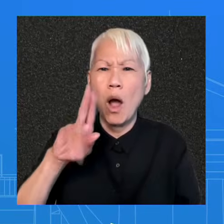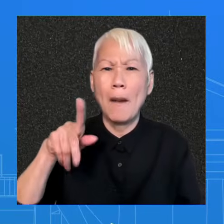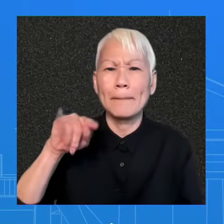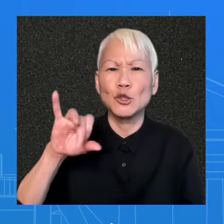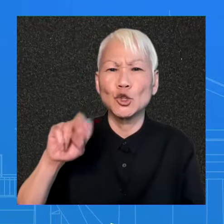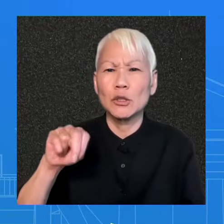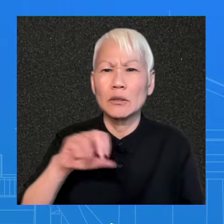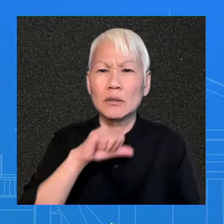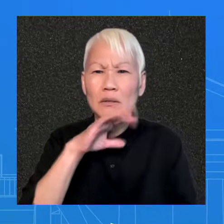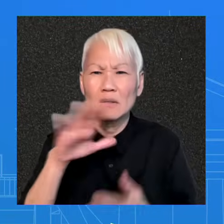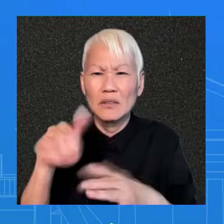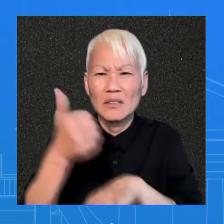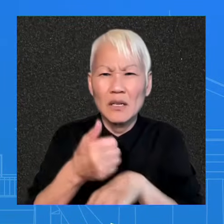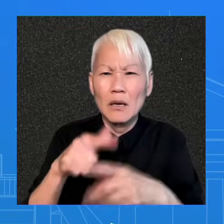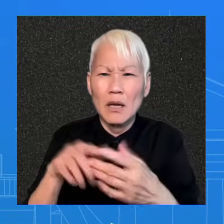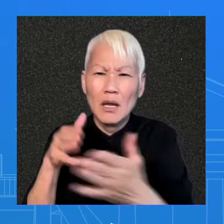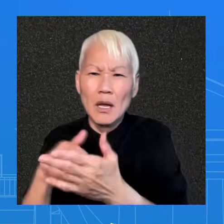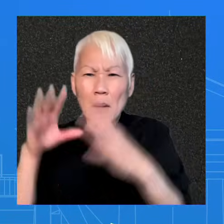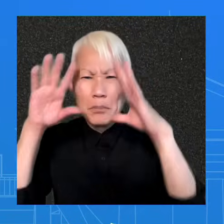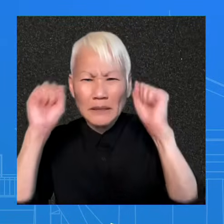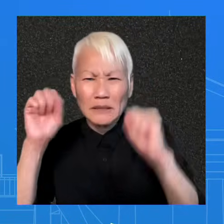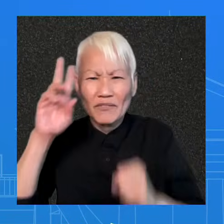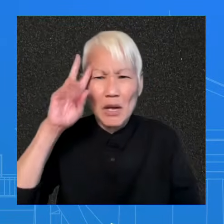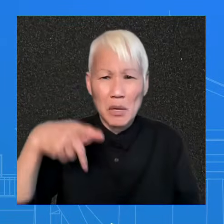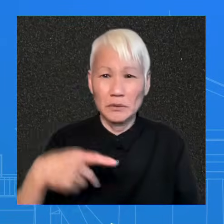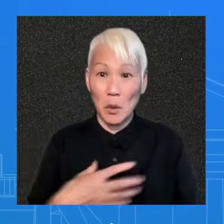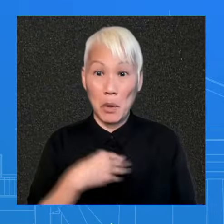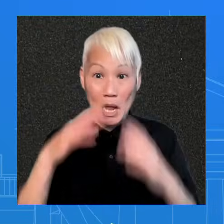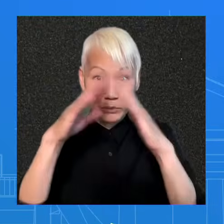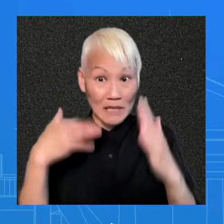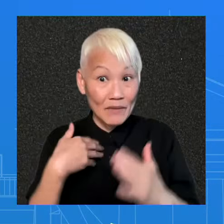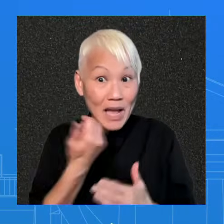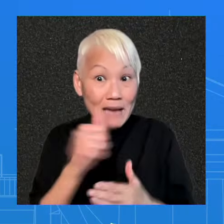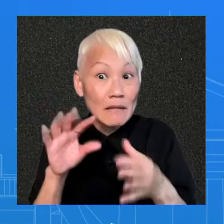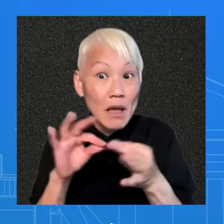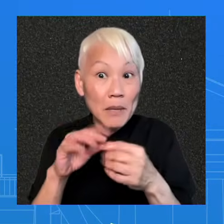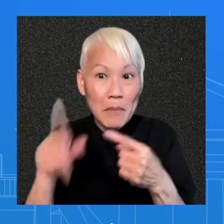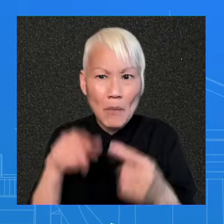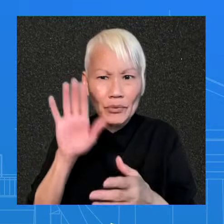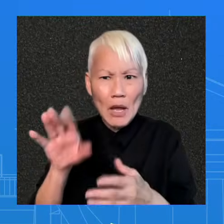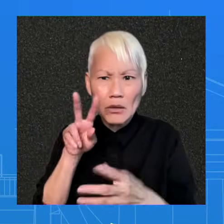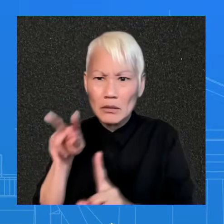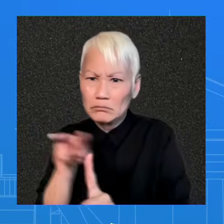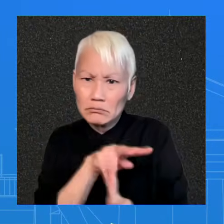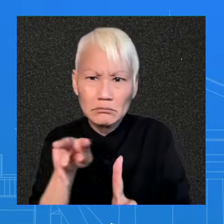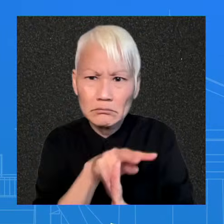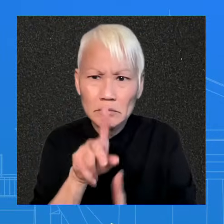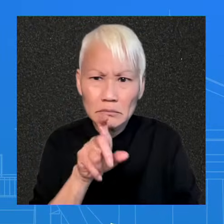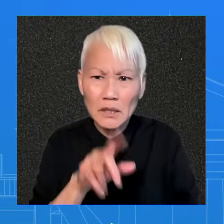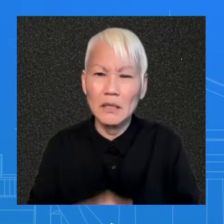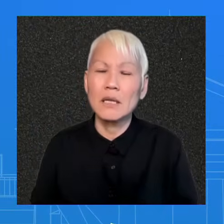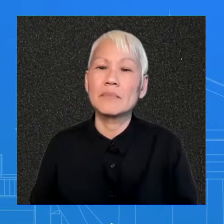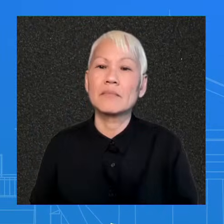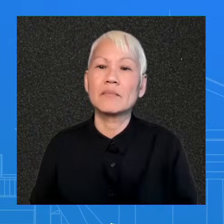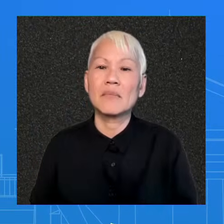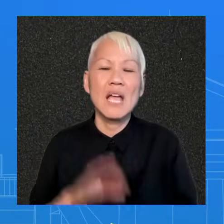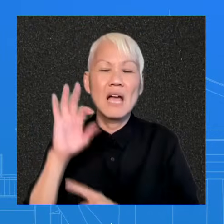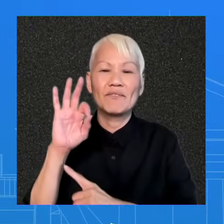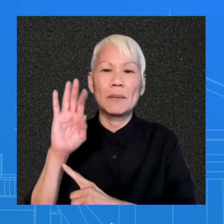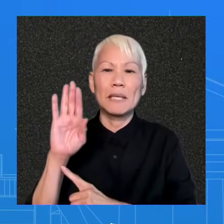on the Oversight Committee's continued focus on this? Ms. Jean-Pierre: So, I would have to refer you to the FBI. They've actually put out a statement on this, and I would refer you to them.